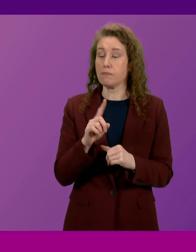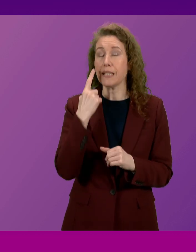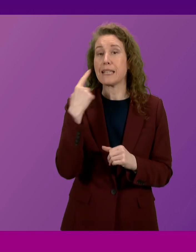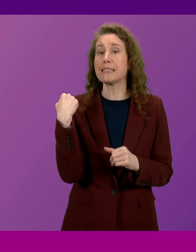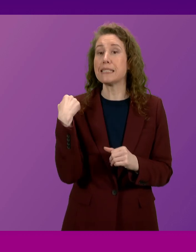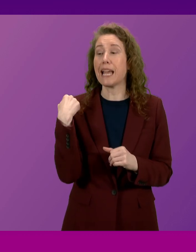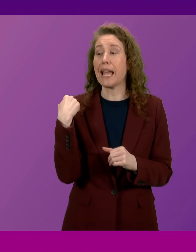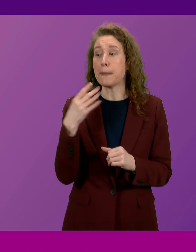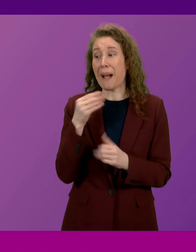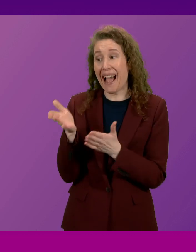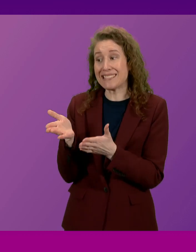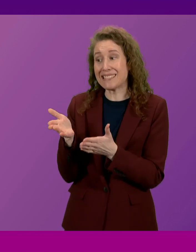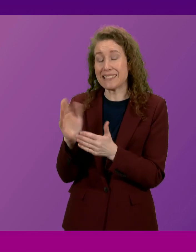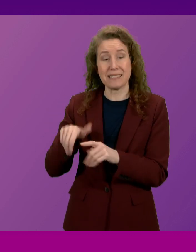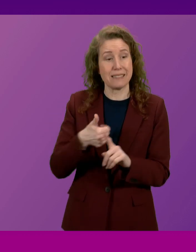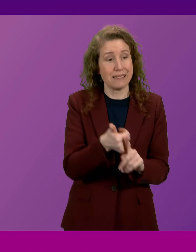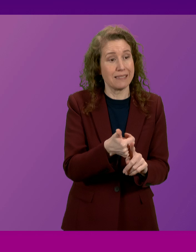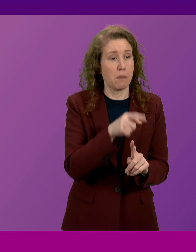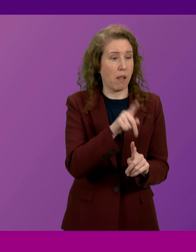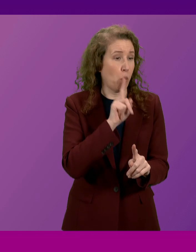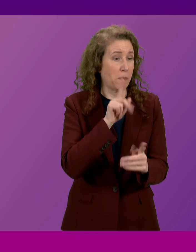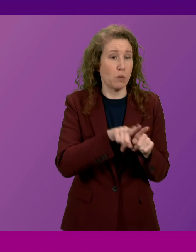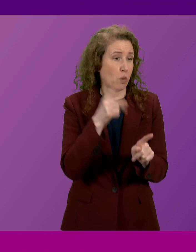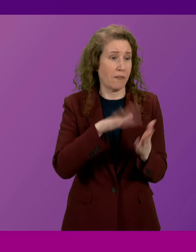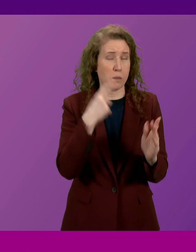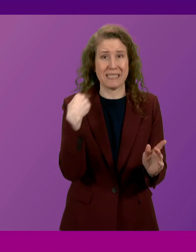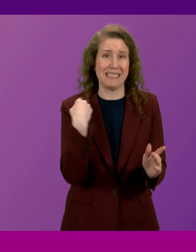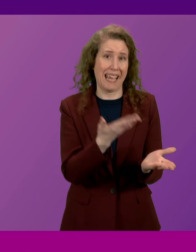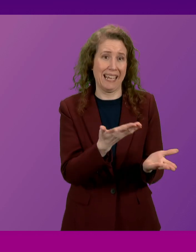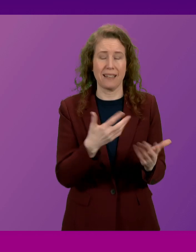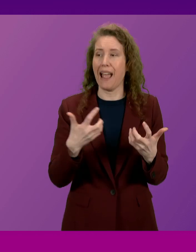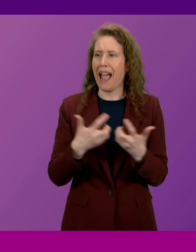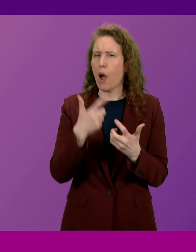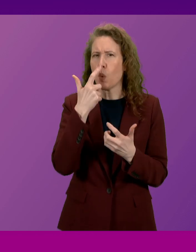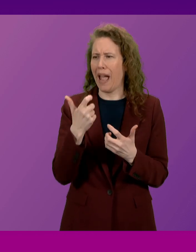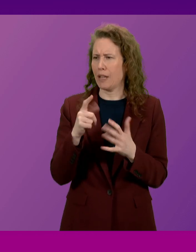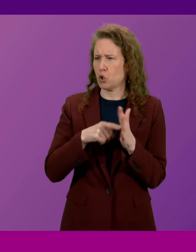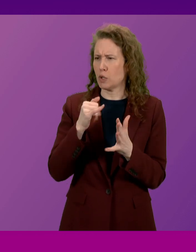man is standing by yesterday’s woman. How can he ever change Scotland for